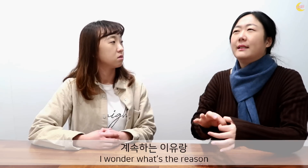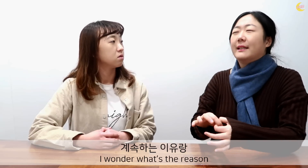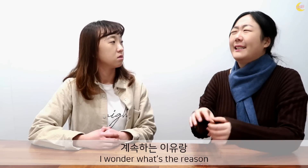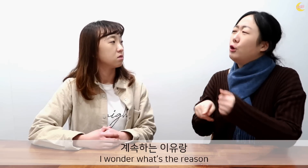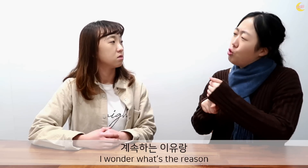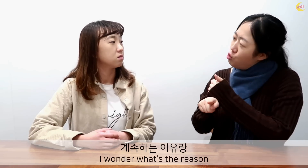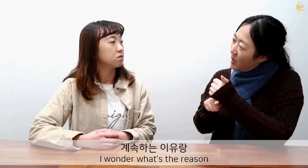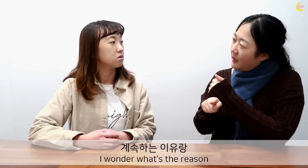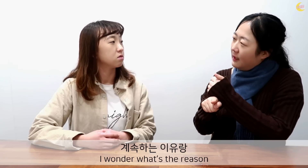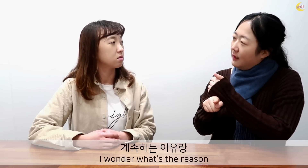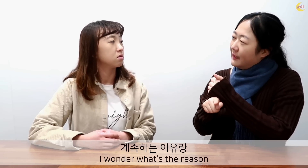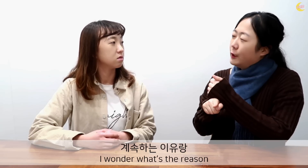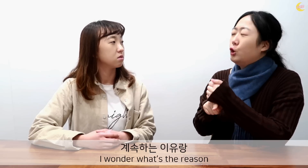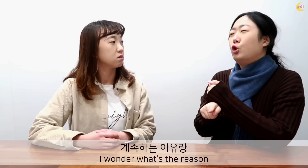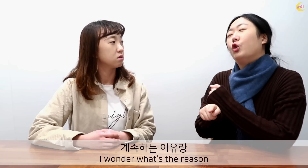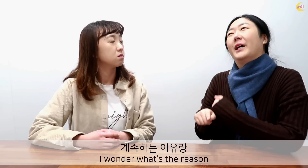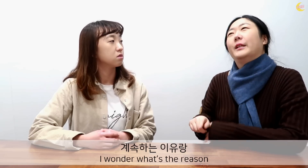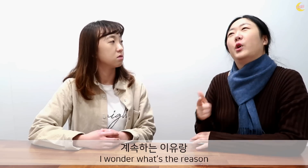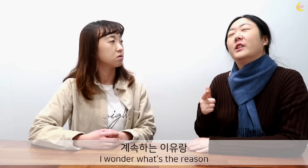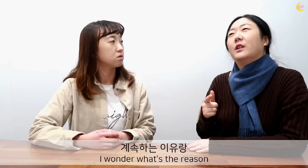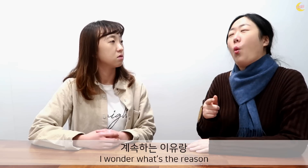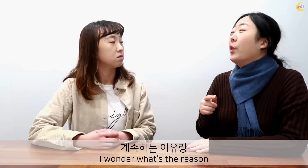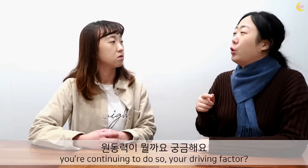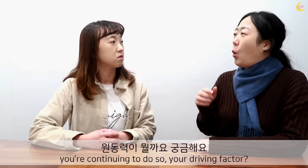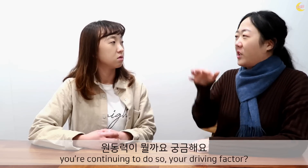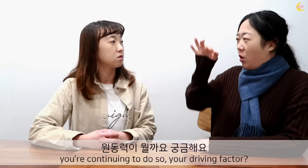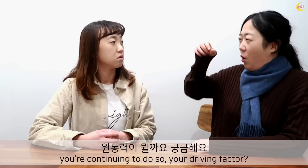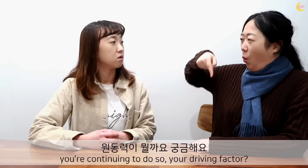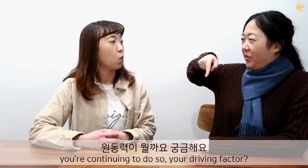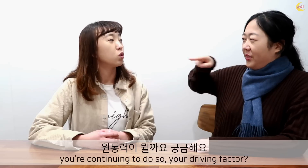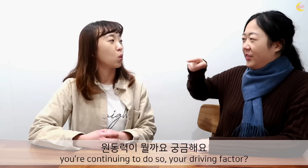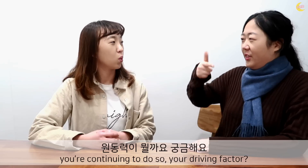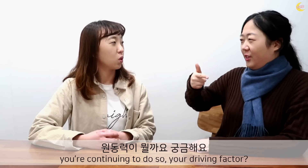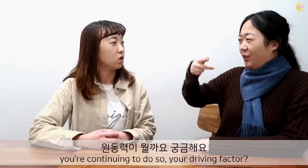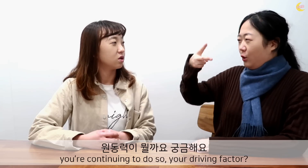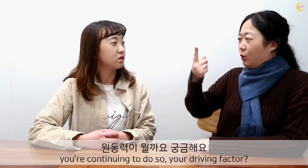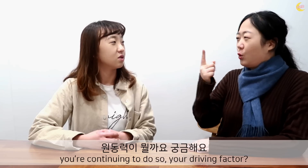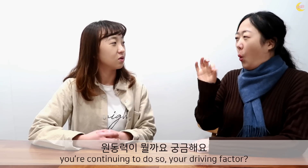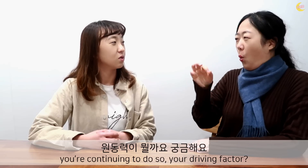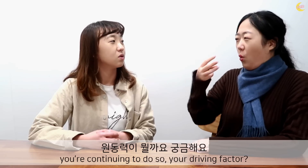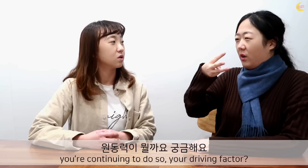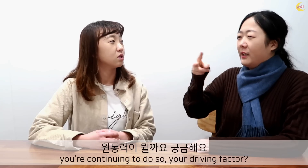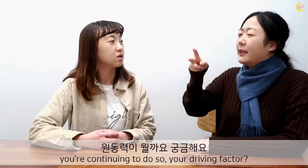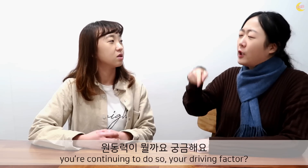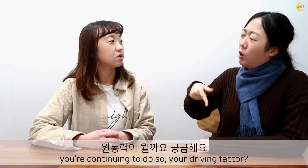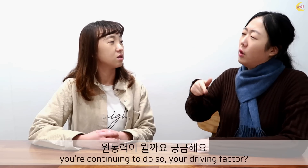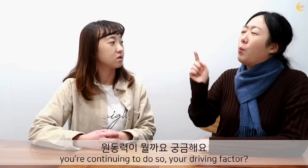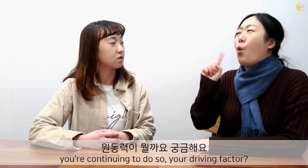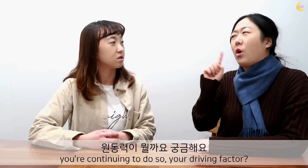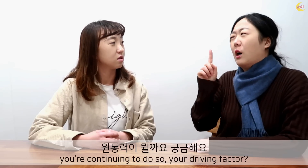I wonder what’s the reason you’re continuing to do so,